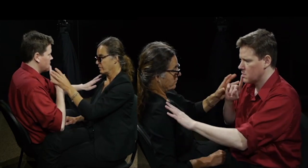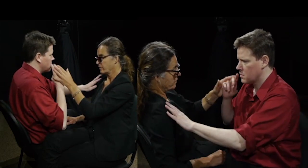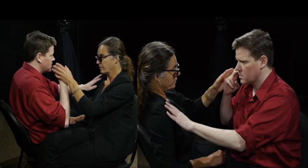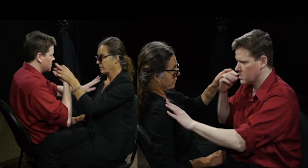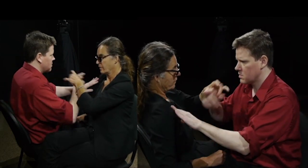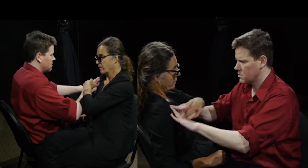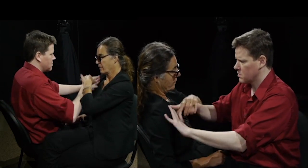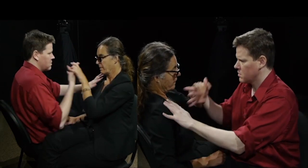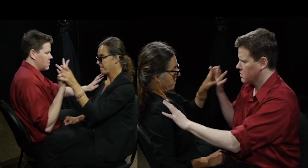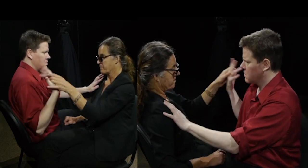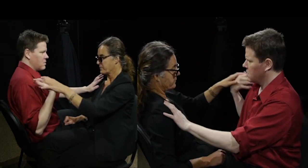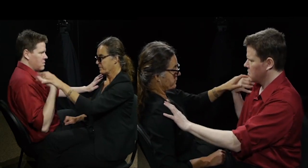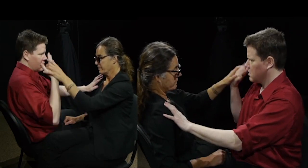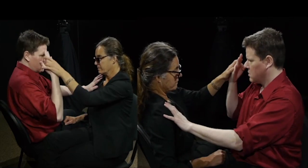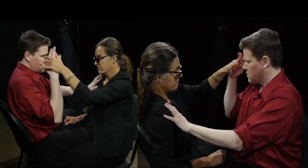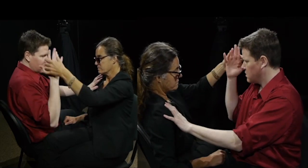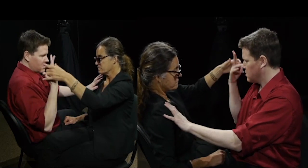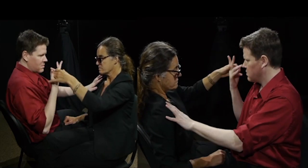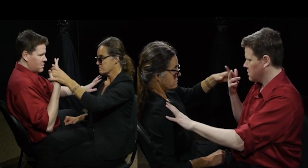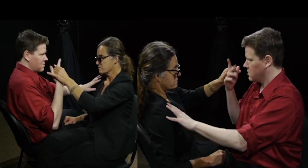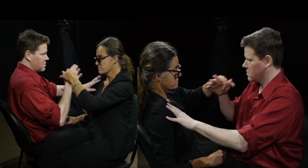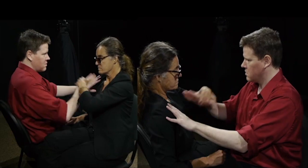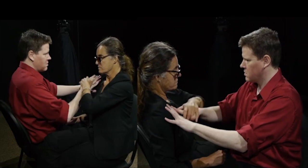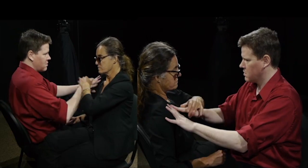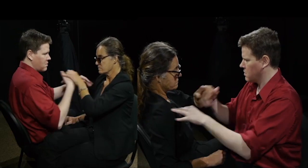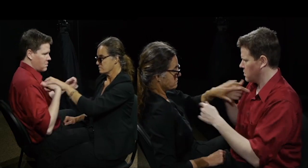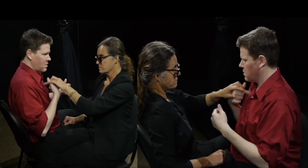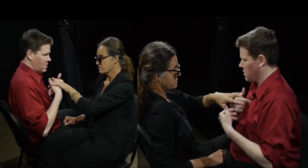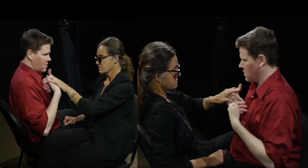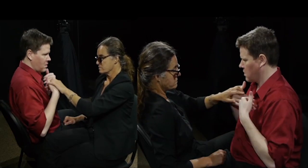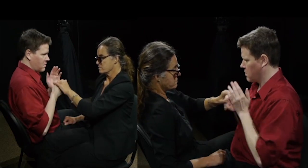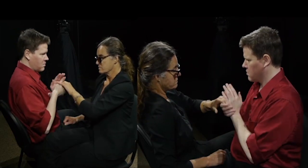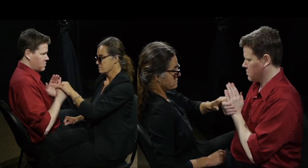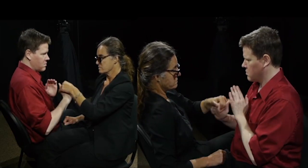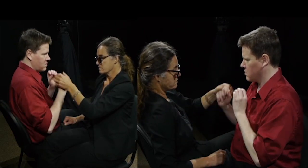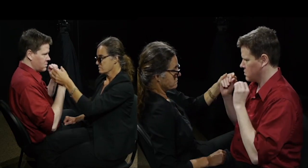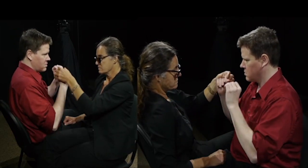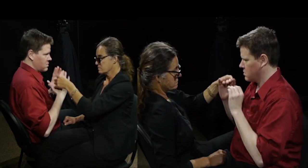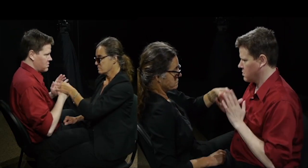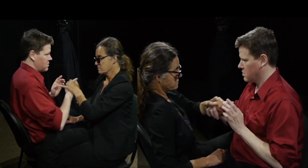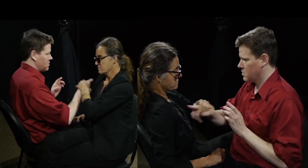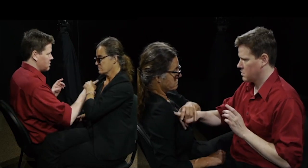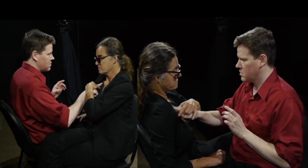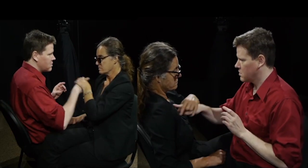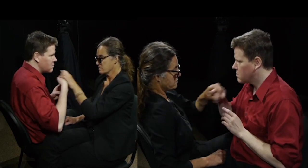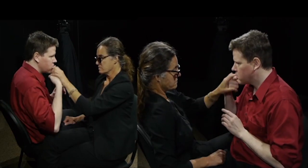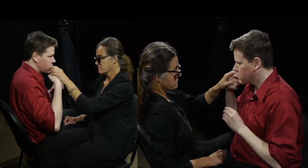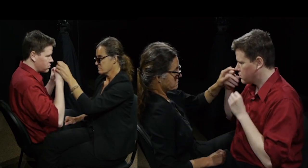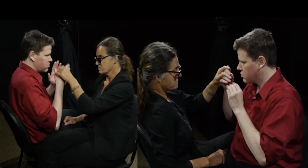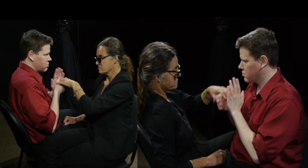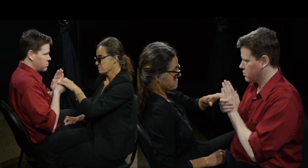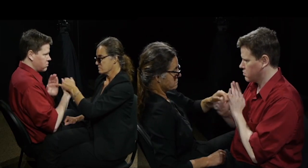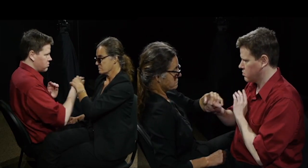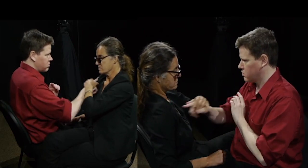they defend the expertise of their hearing and sighted staff. They defend their credentials, as if that provides any assurance.